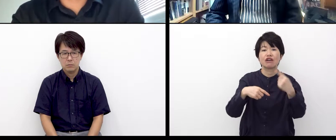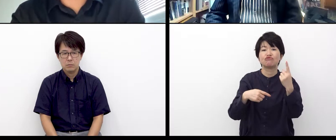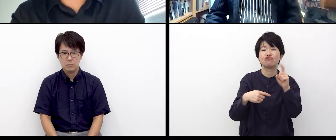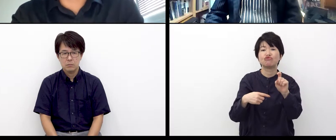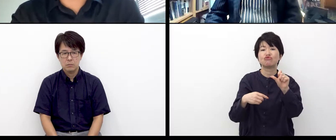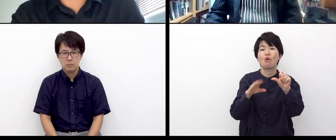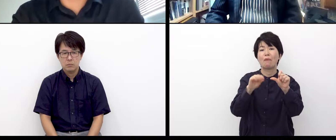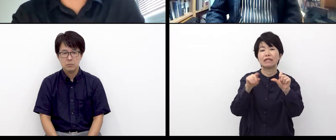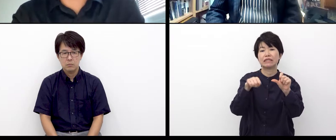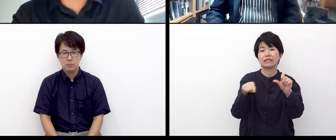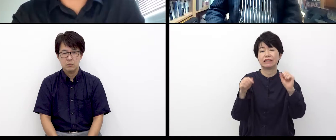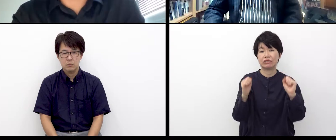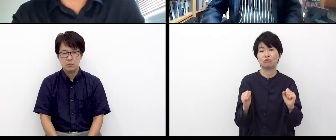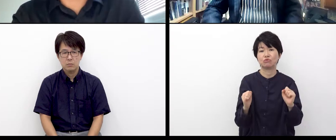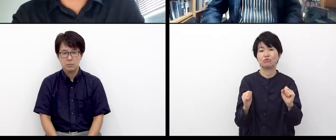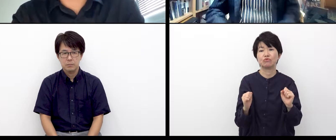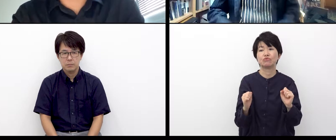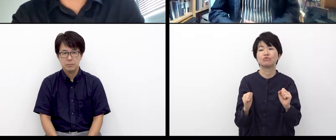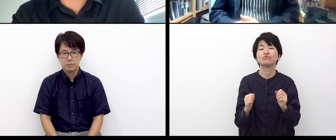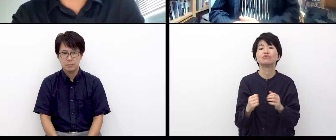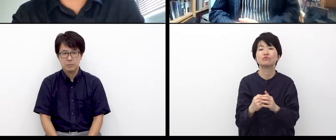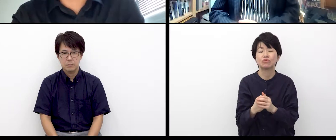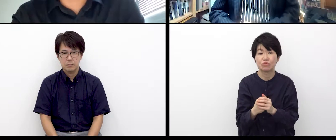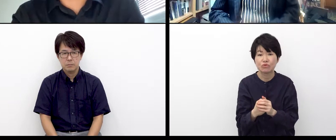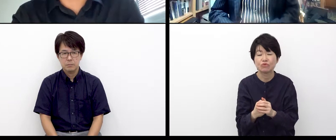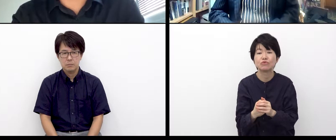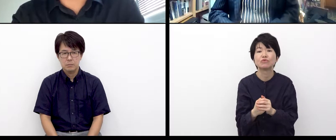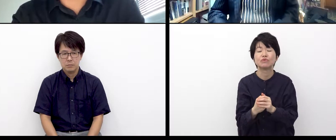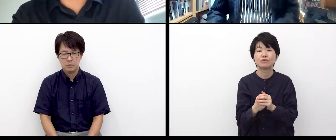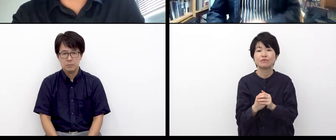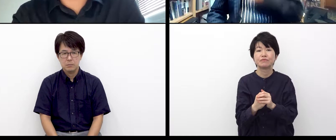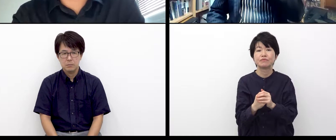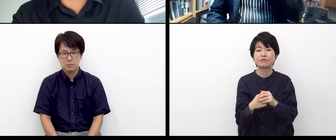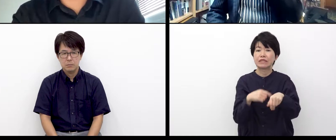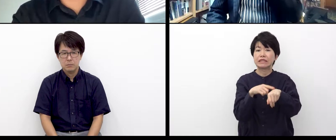But I don’t think it will be true